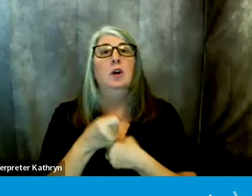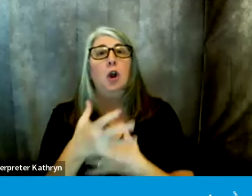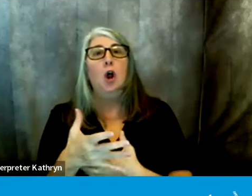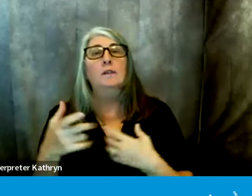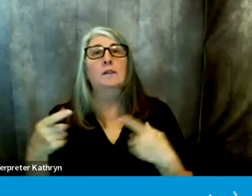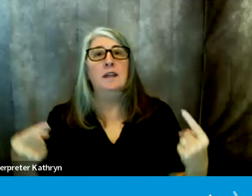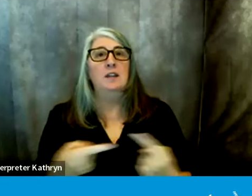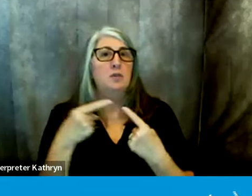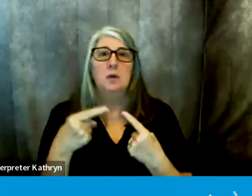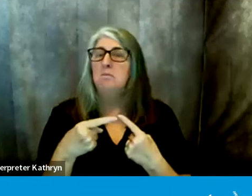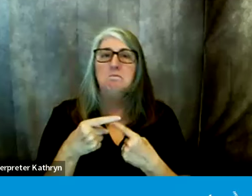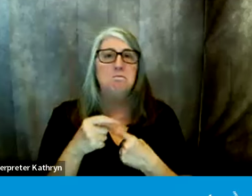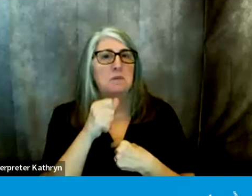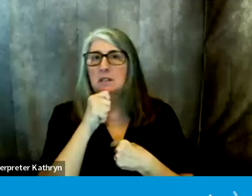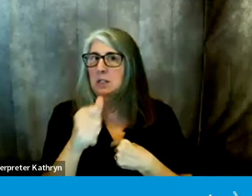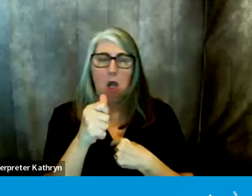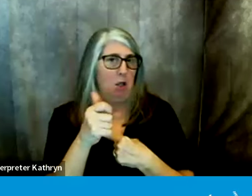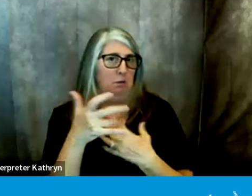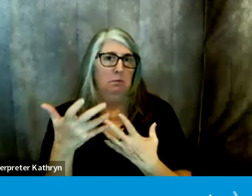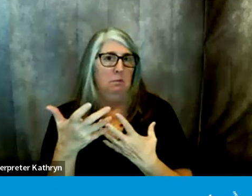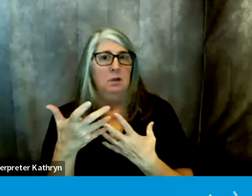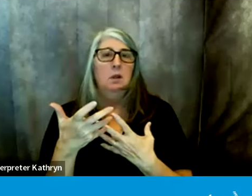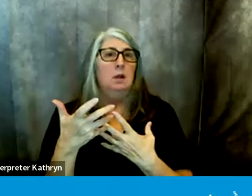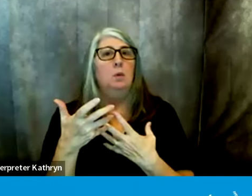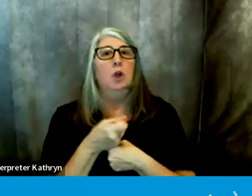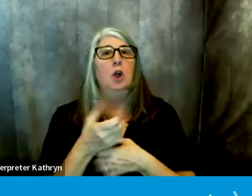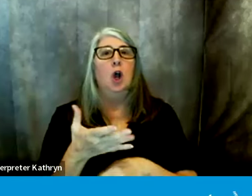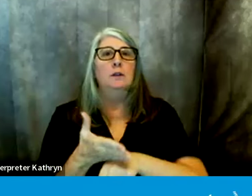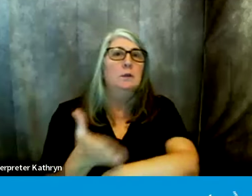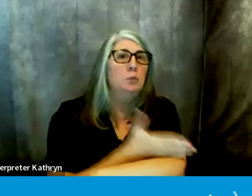is not what drives the improvement in function or determines improvement in function.